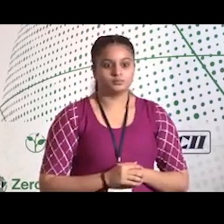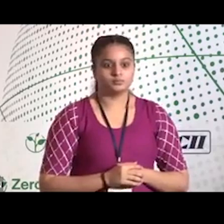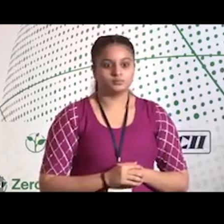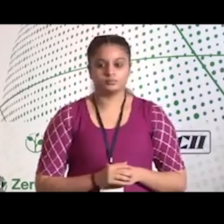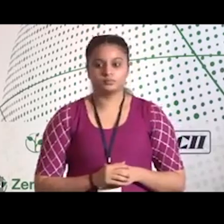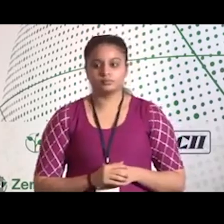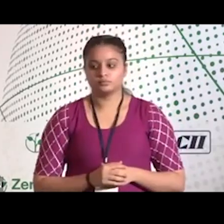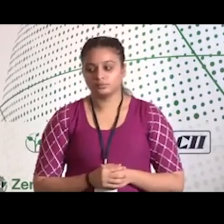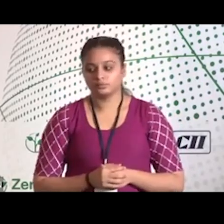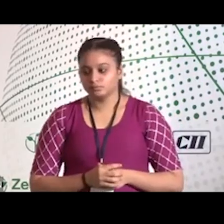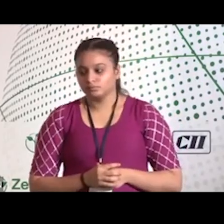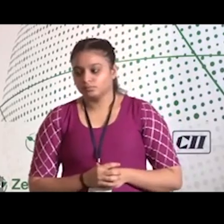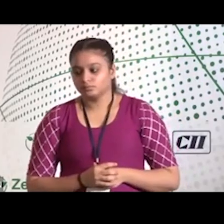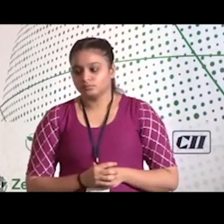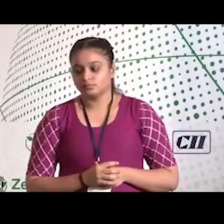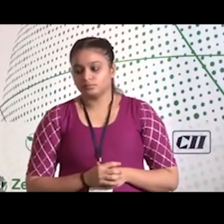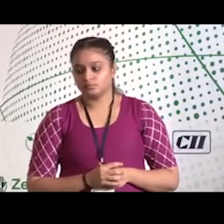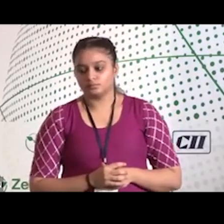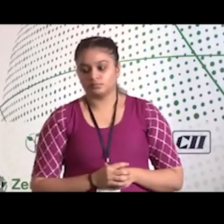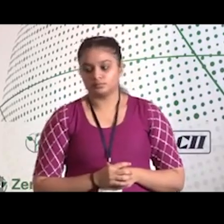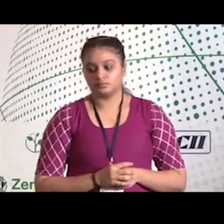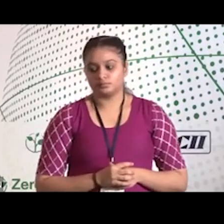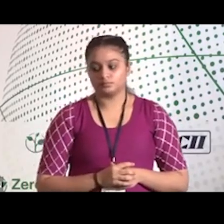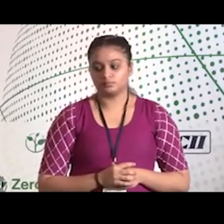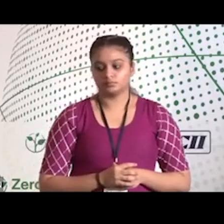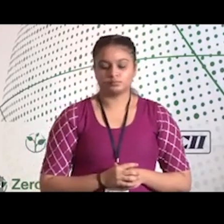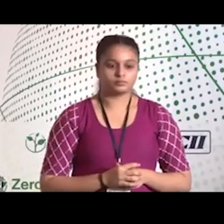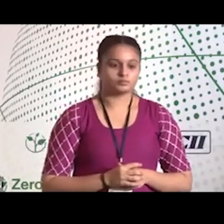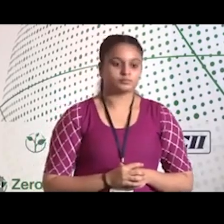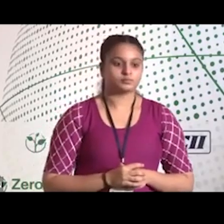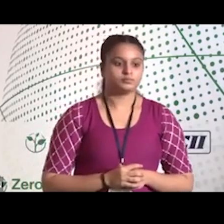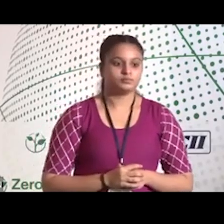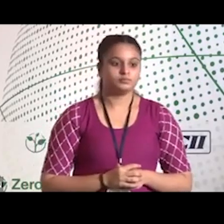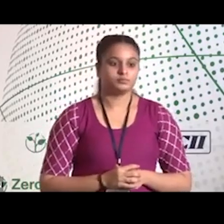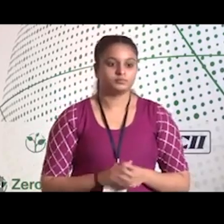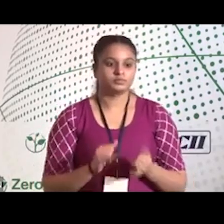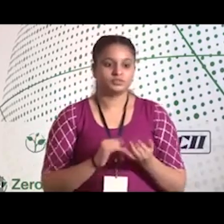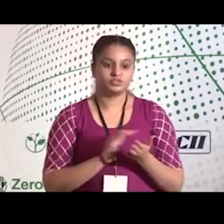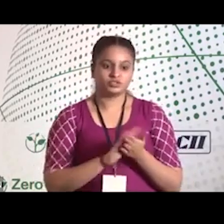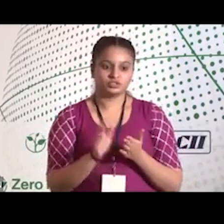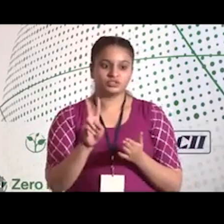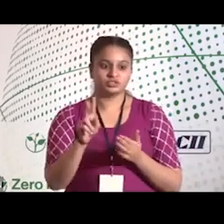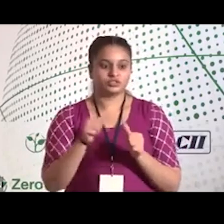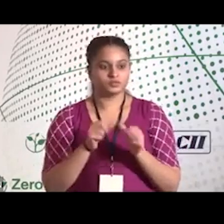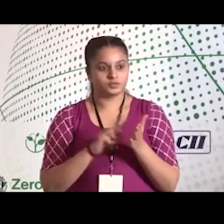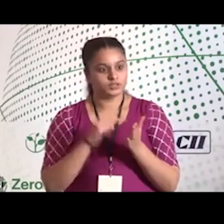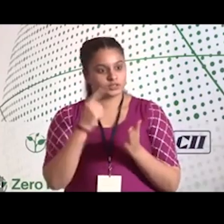Thank you, Lesley. Now I'm going to look at Shivani.